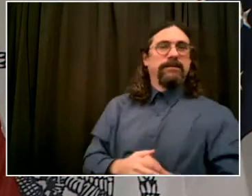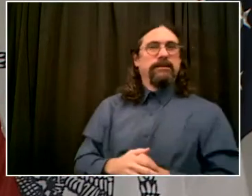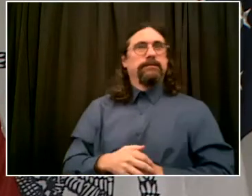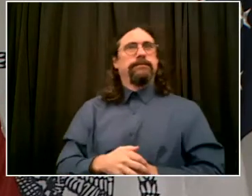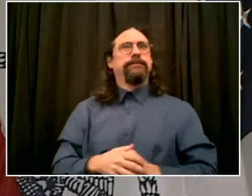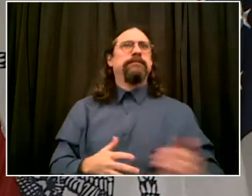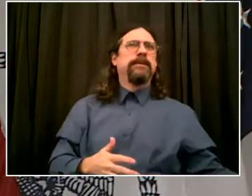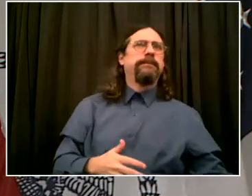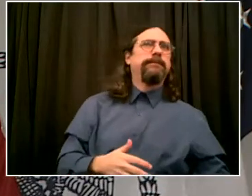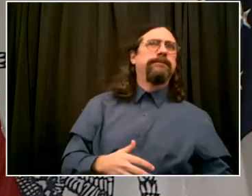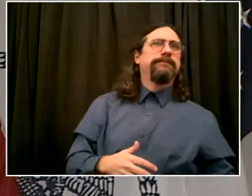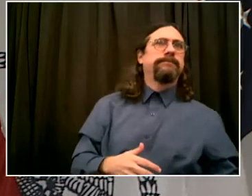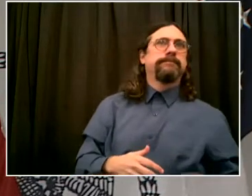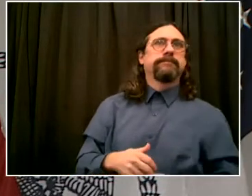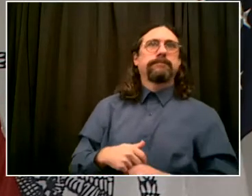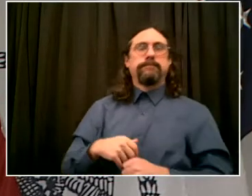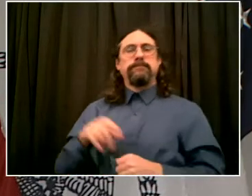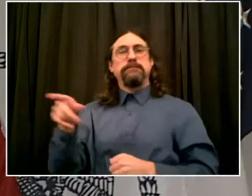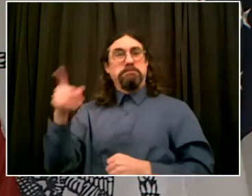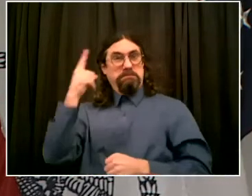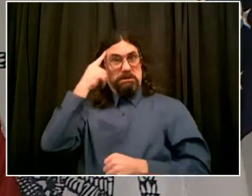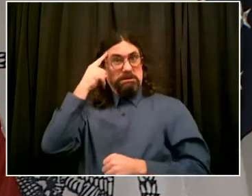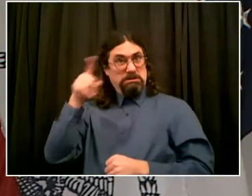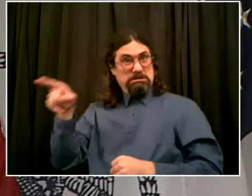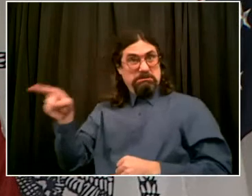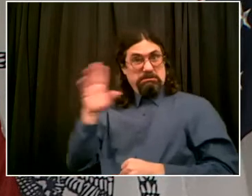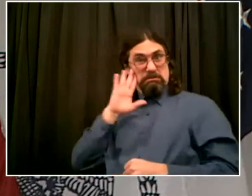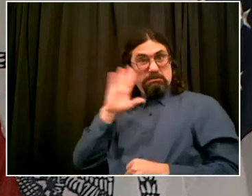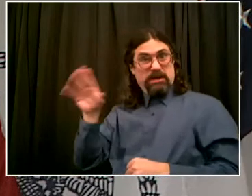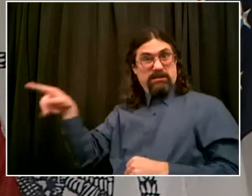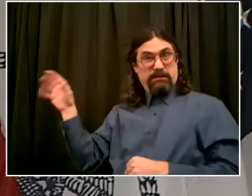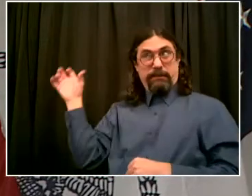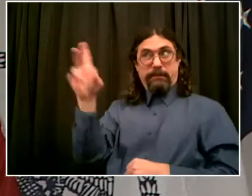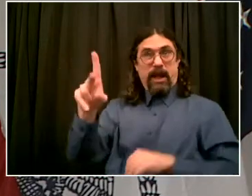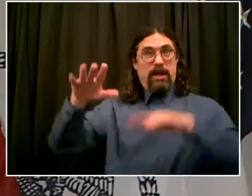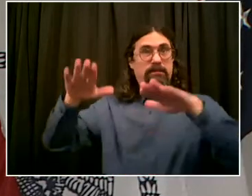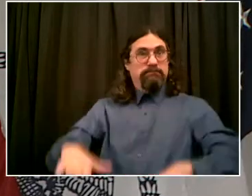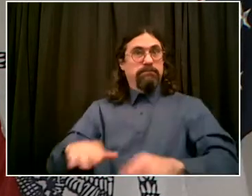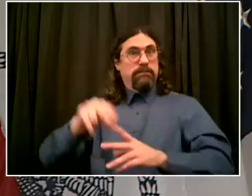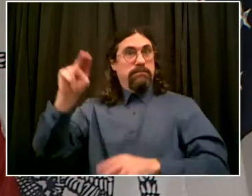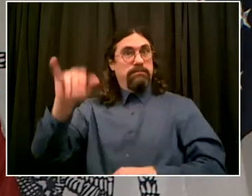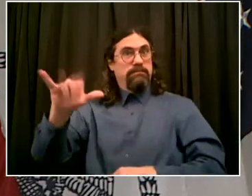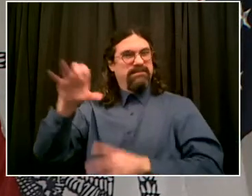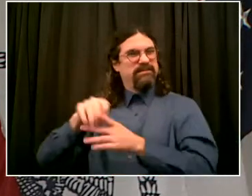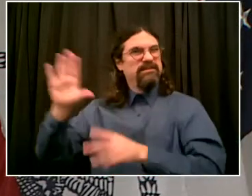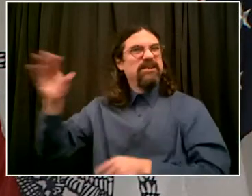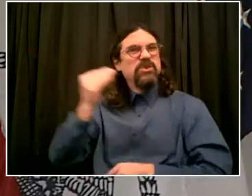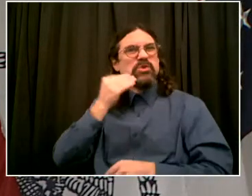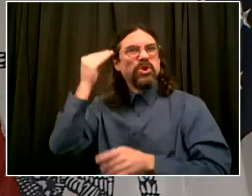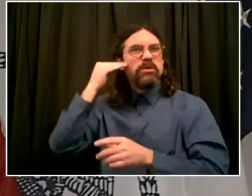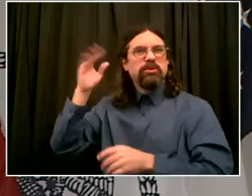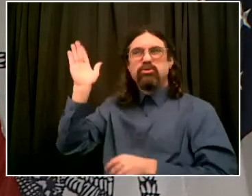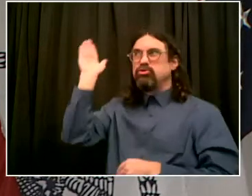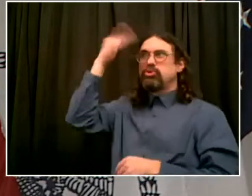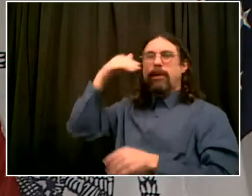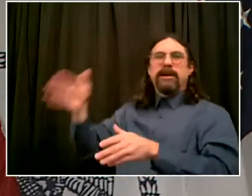NEW W YORK CITY? I DO NOT EXPECT HIM TO SPEND TIME THEY ARE NOT BECAUSE I'VE EAHRRD ANYNYINTHG G